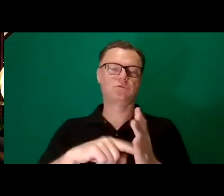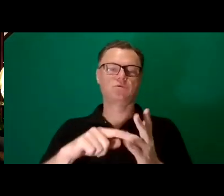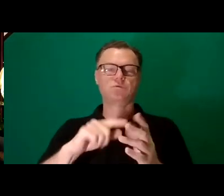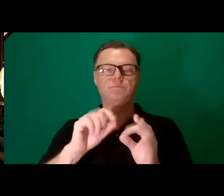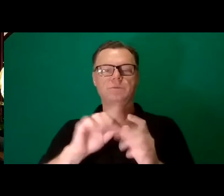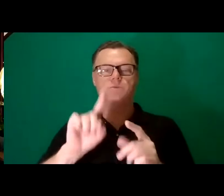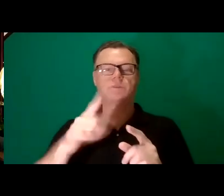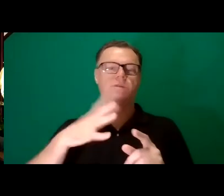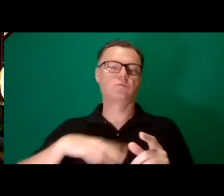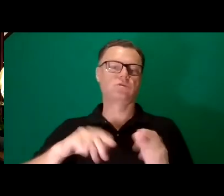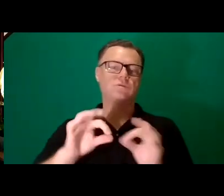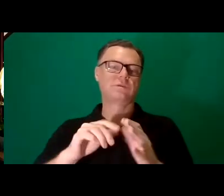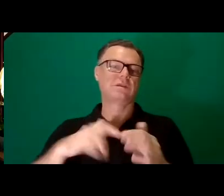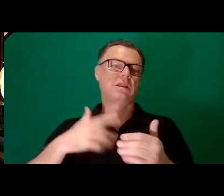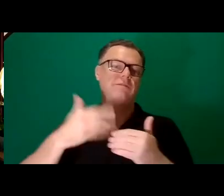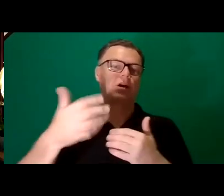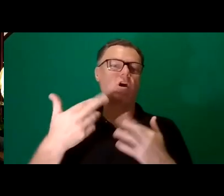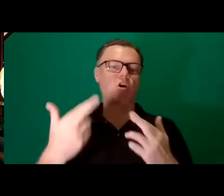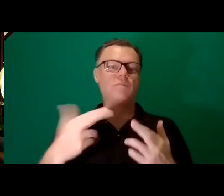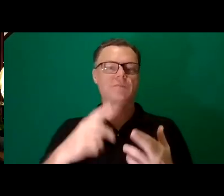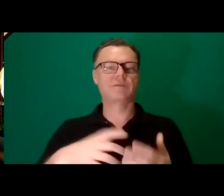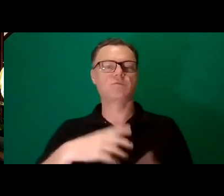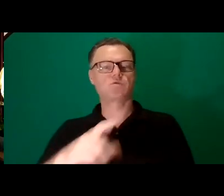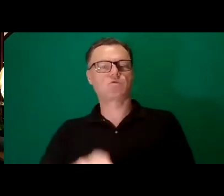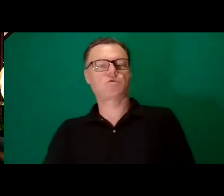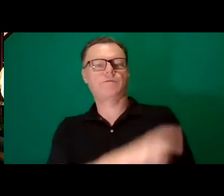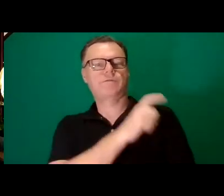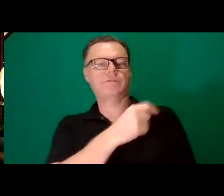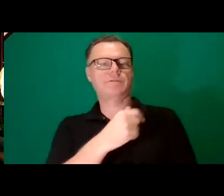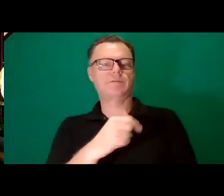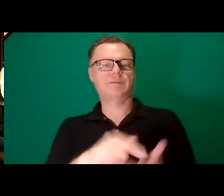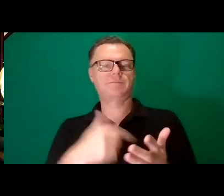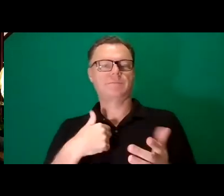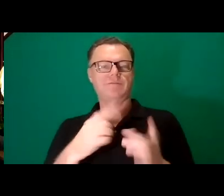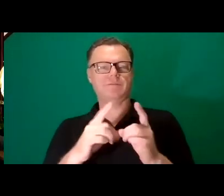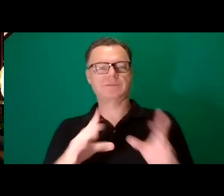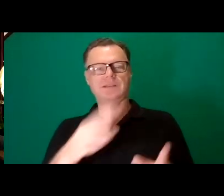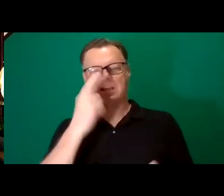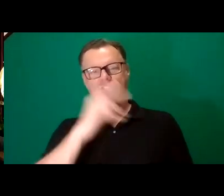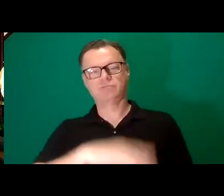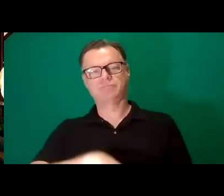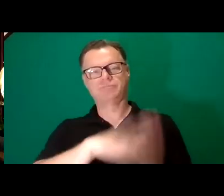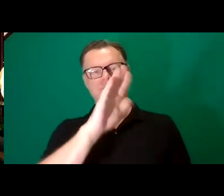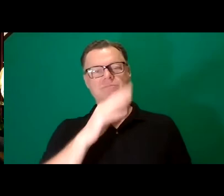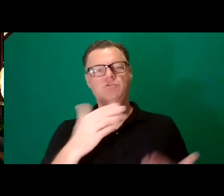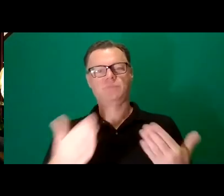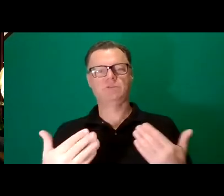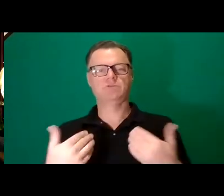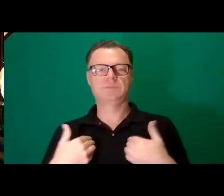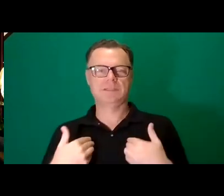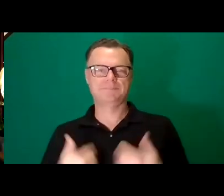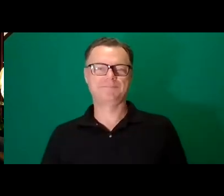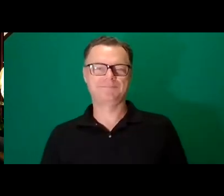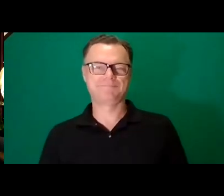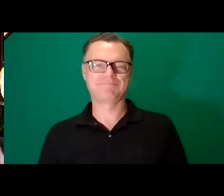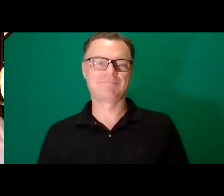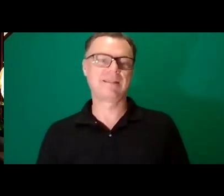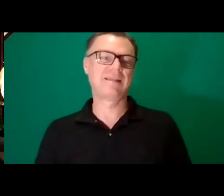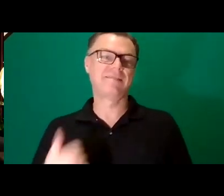So I hope they carry it with more confidence from the very beginning than I did. And that's the end of my story!